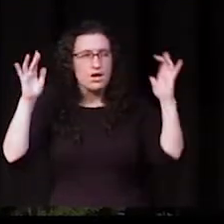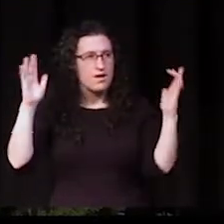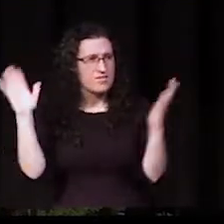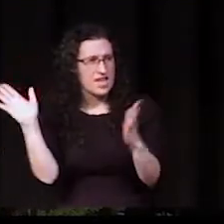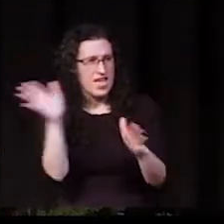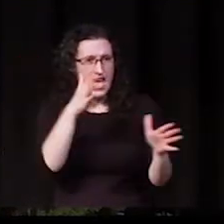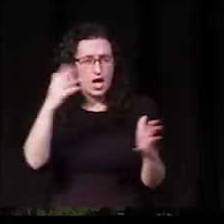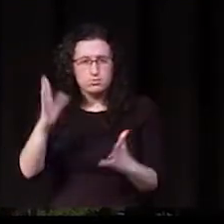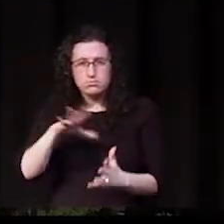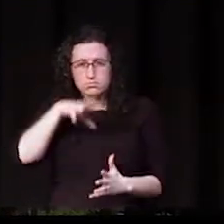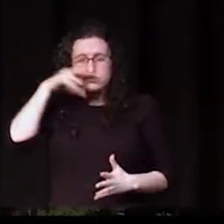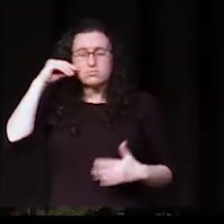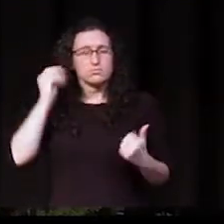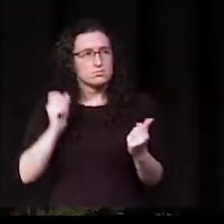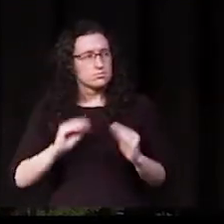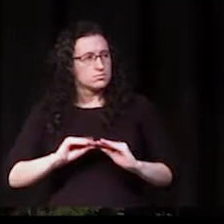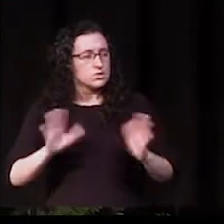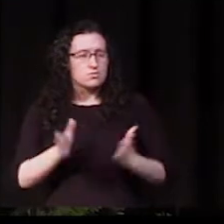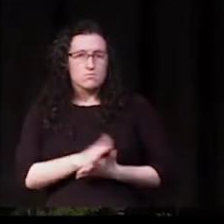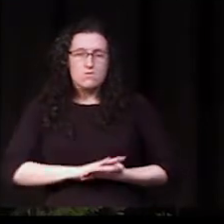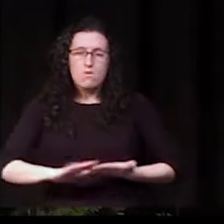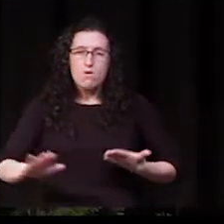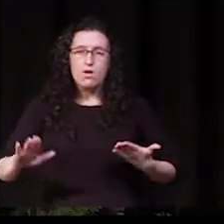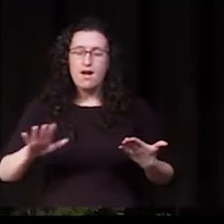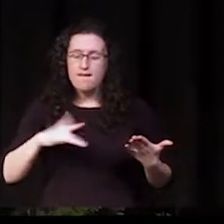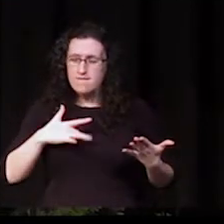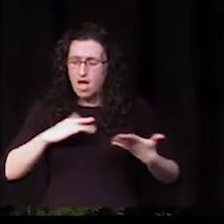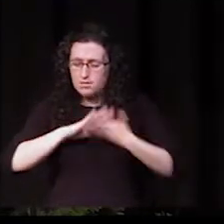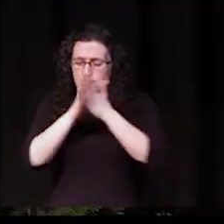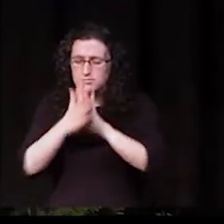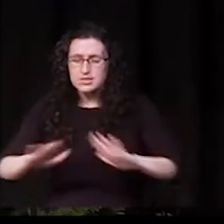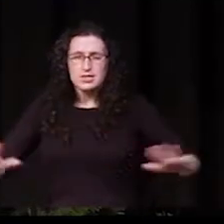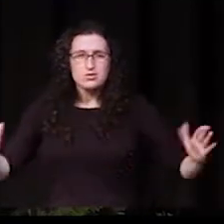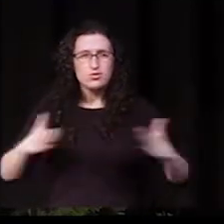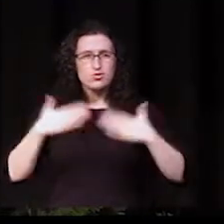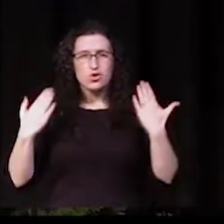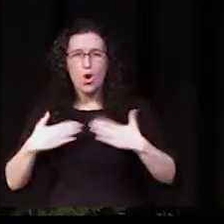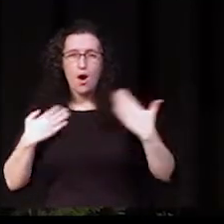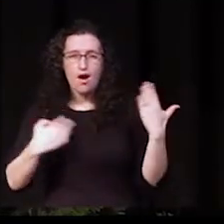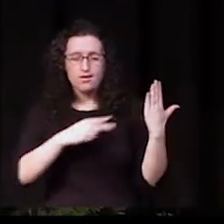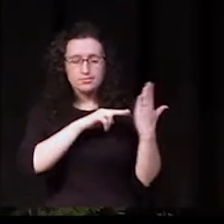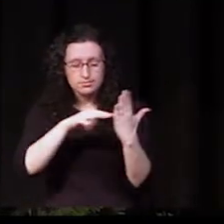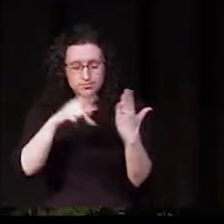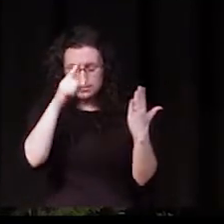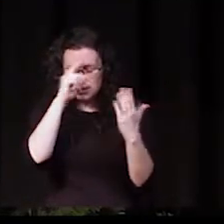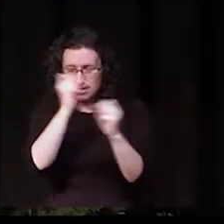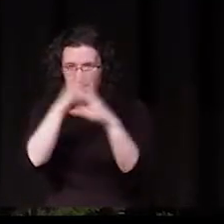It was just an astounding peace and joy. I could see Adam and Eve at the tree,